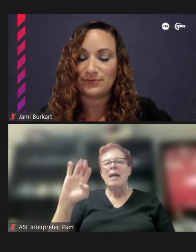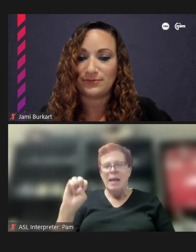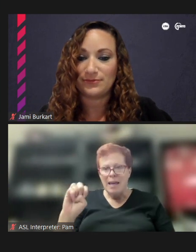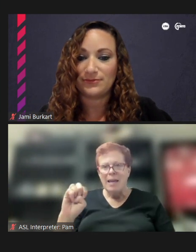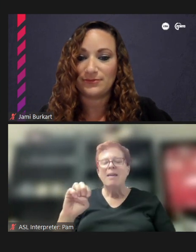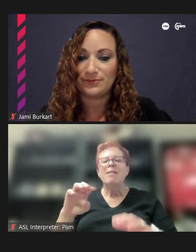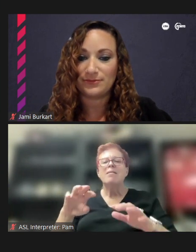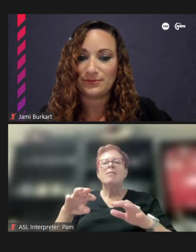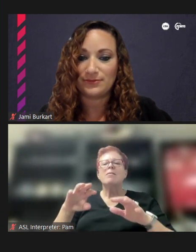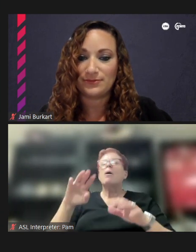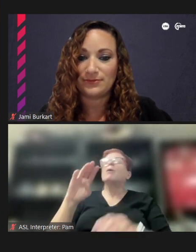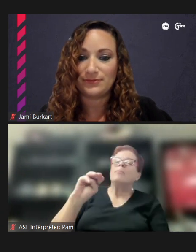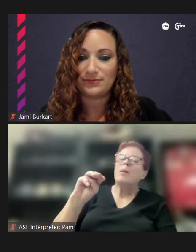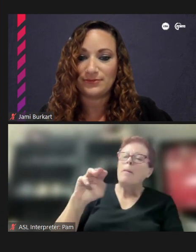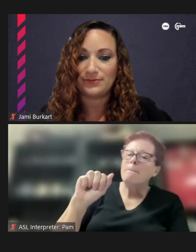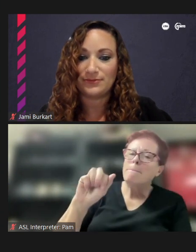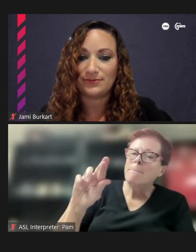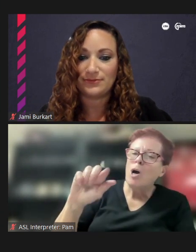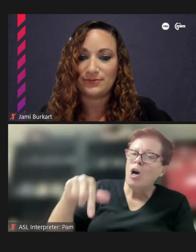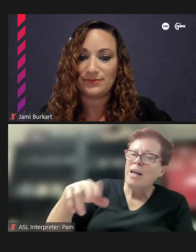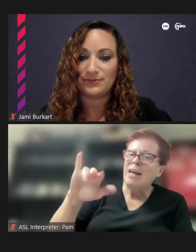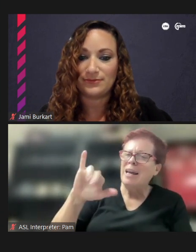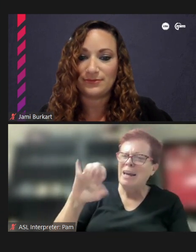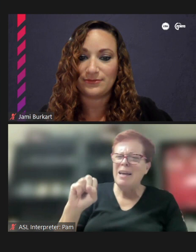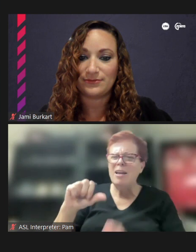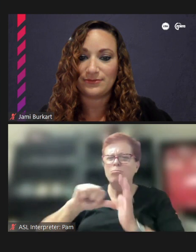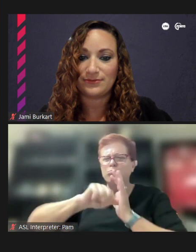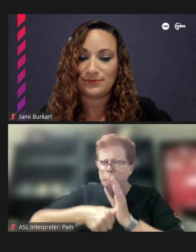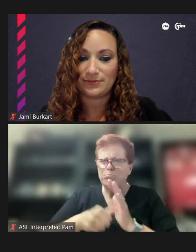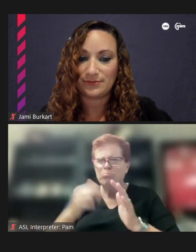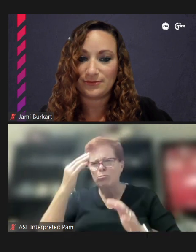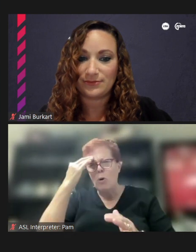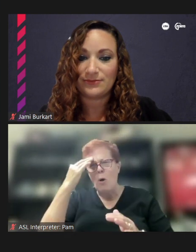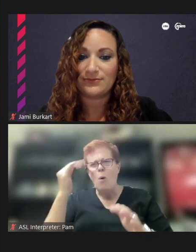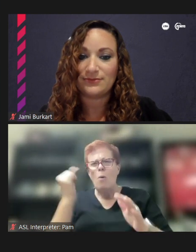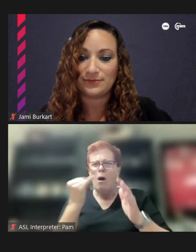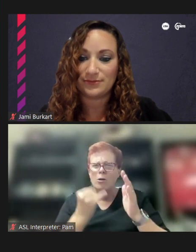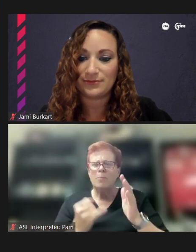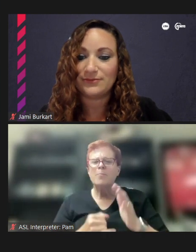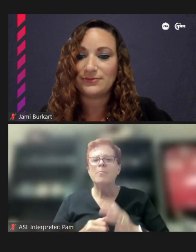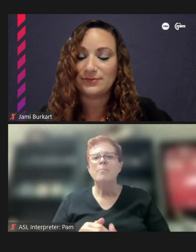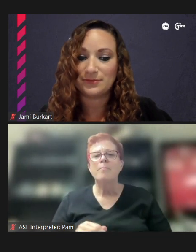lights around Uptown Lounge. The Green Mill -- I know that Zaragoza has incorporated that into their